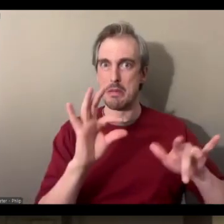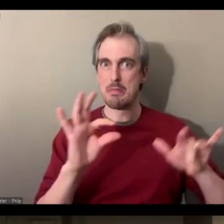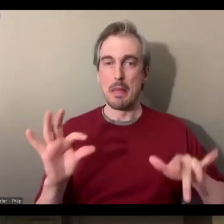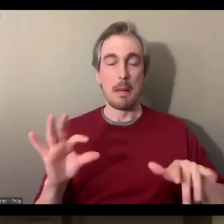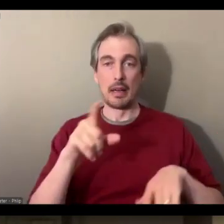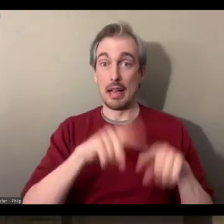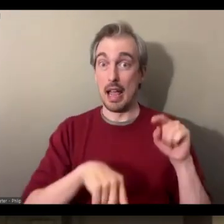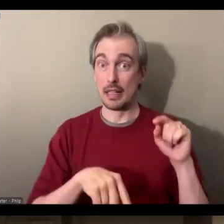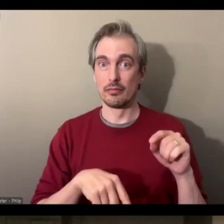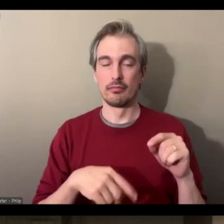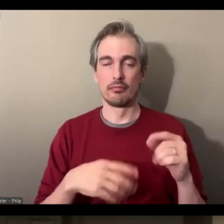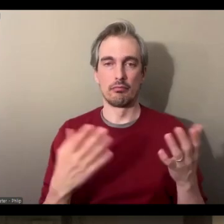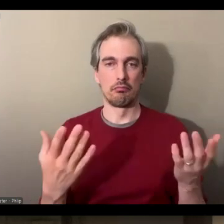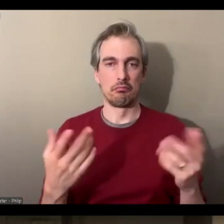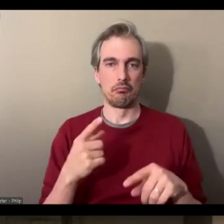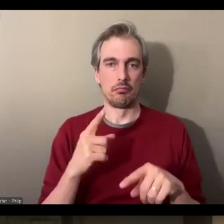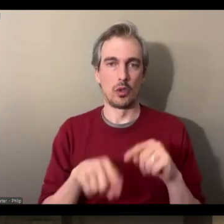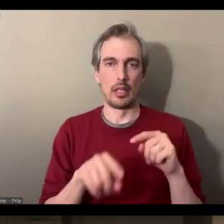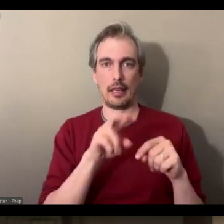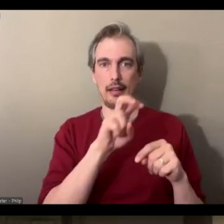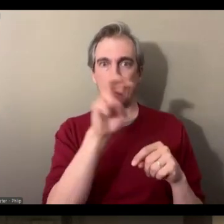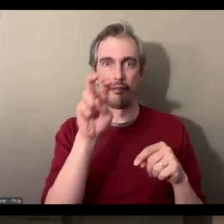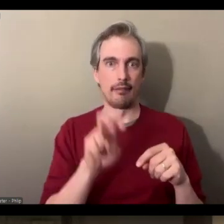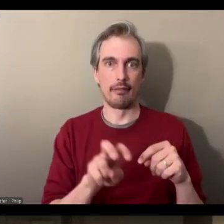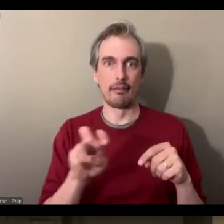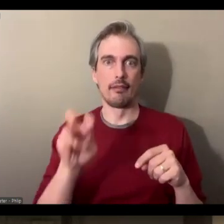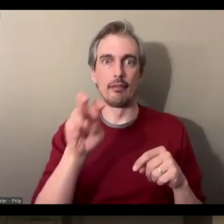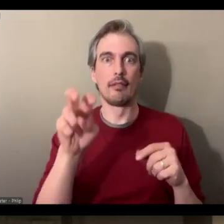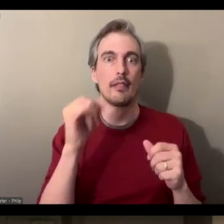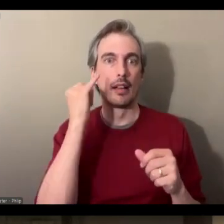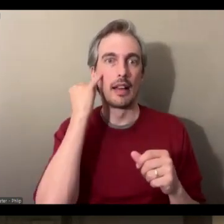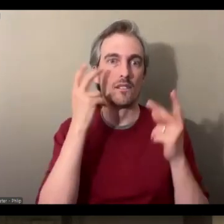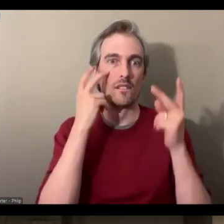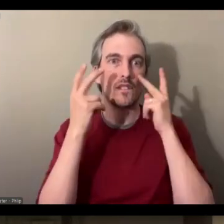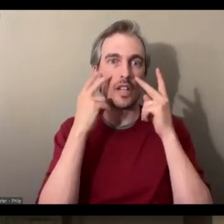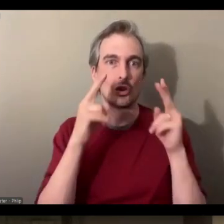it doesn't have to be fancy. It just has to give people all the information that they are going